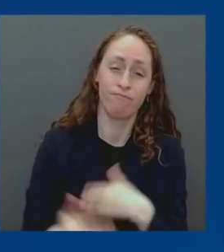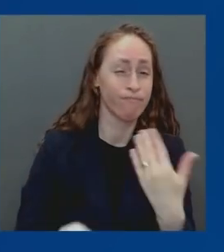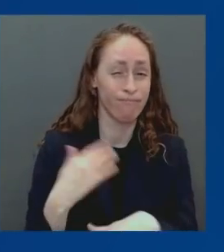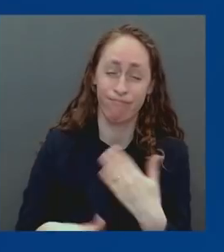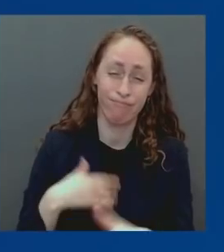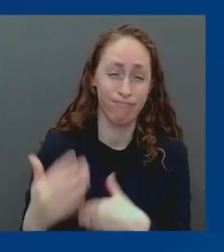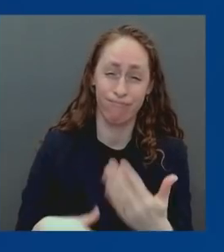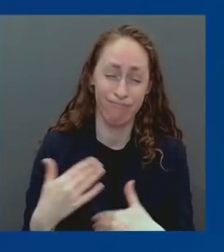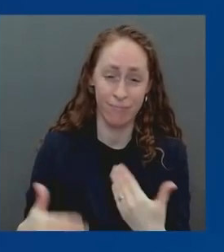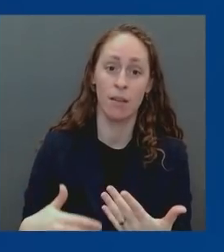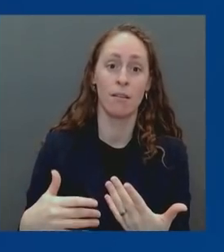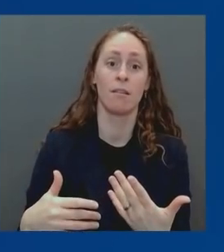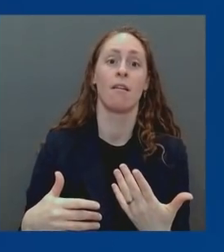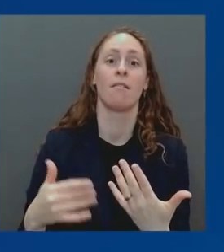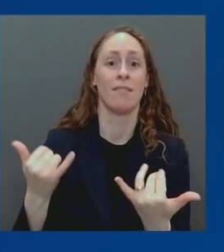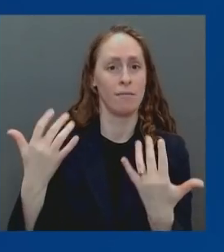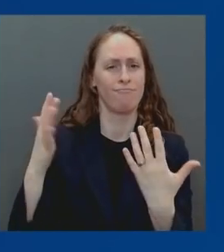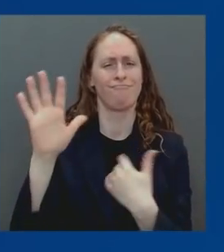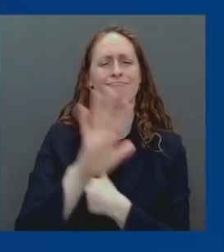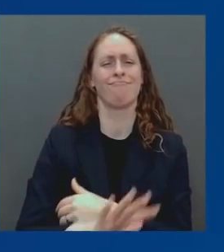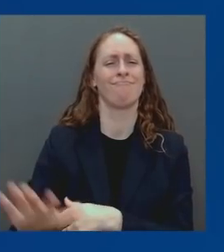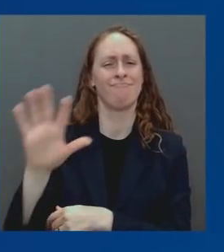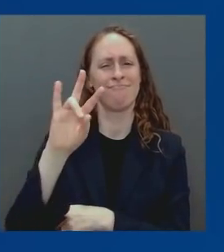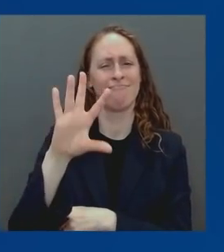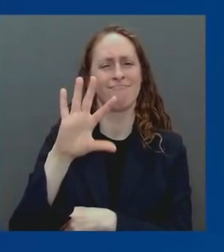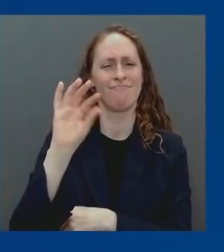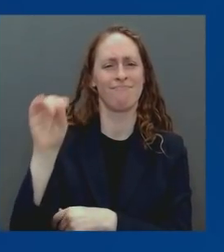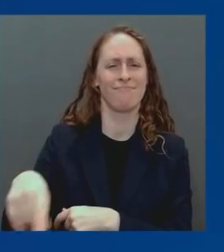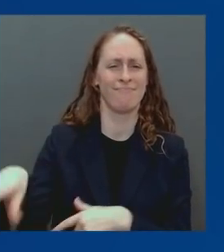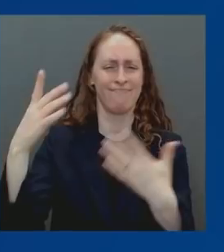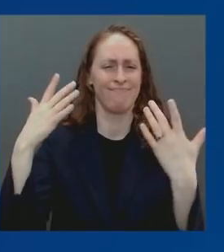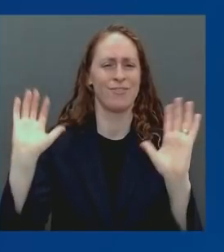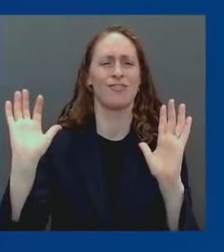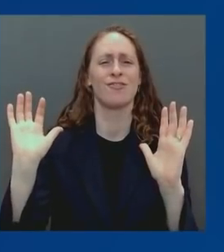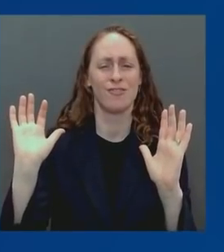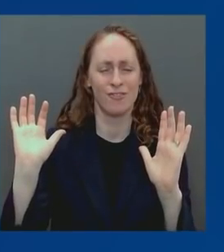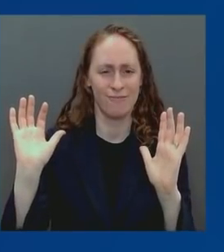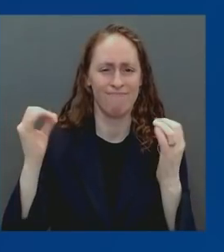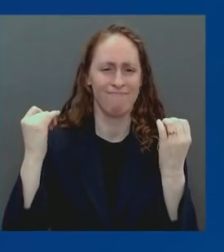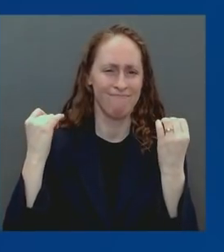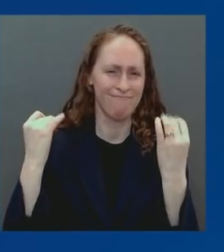We then launched a boosters program that's gotten almost 90 million Americans their booster shot.